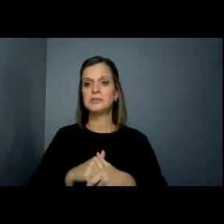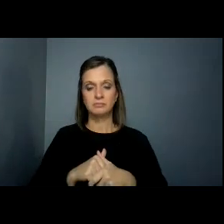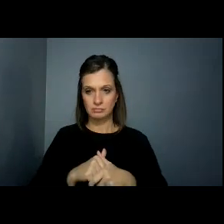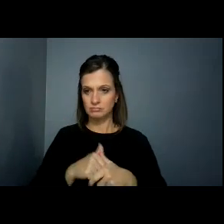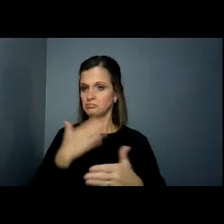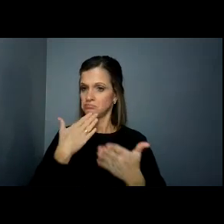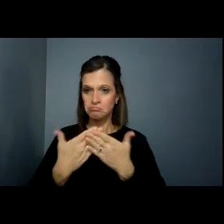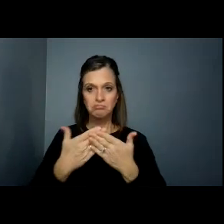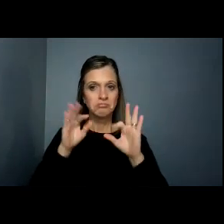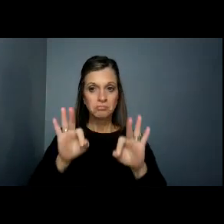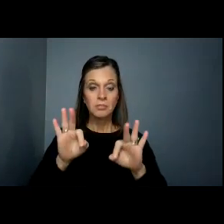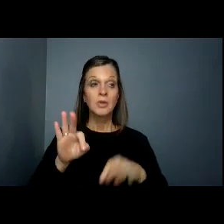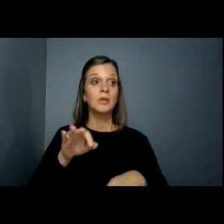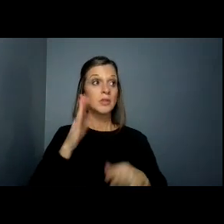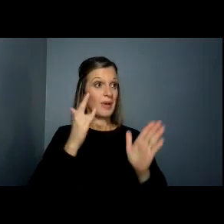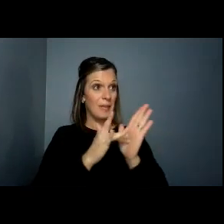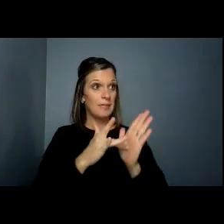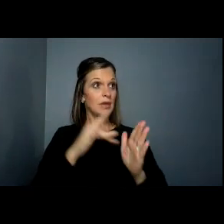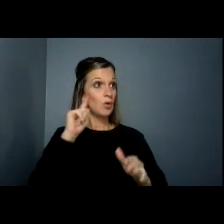then the bone conduction is getting through it the same